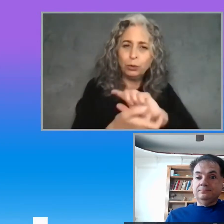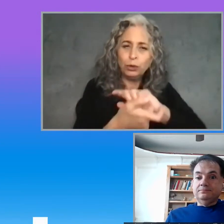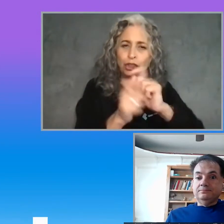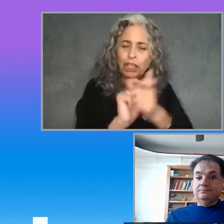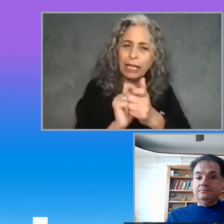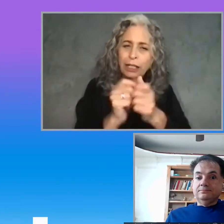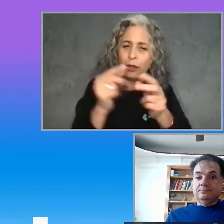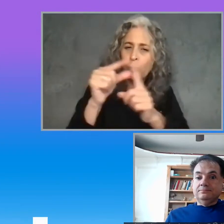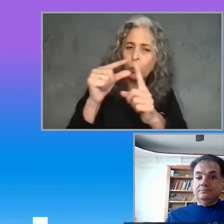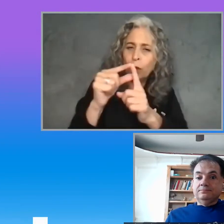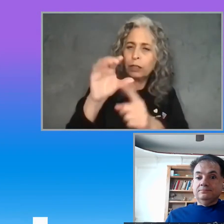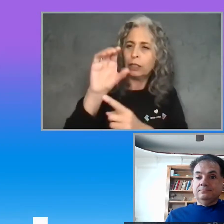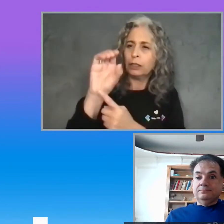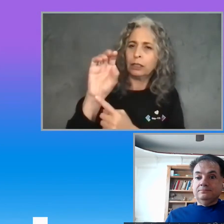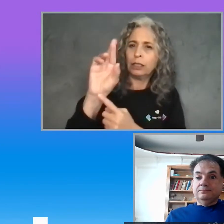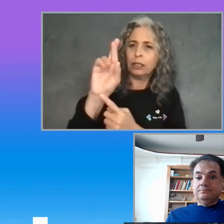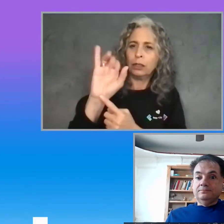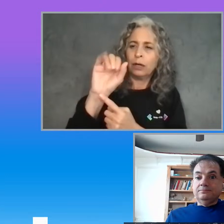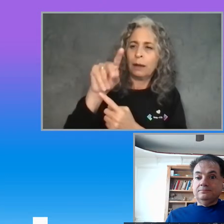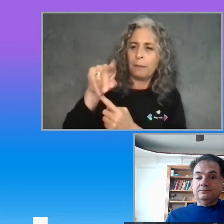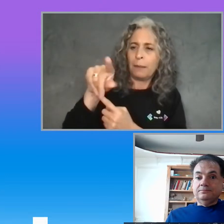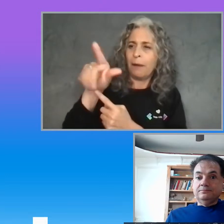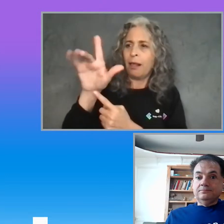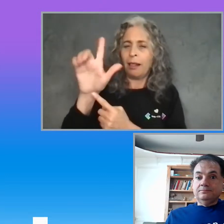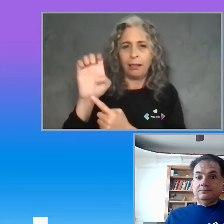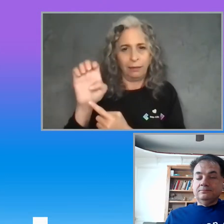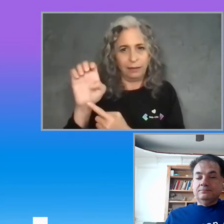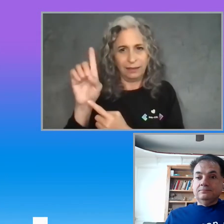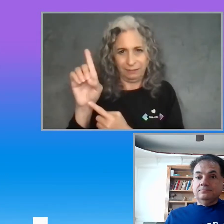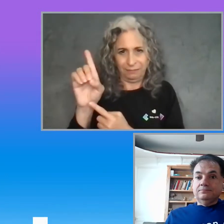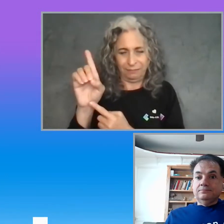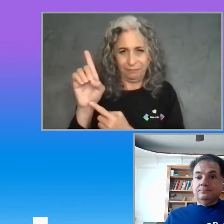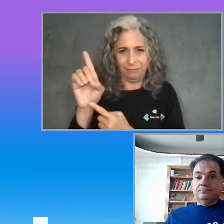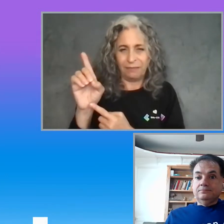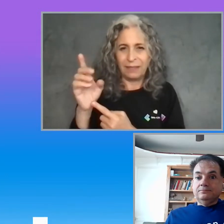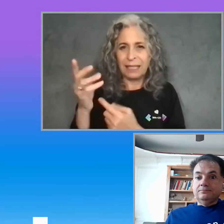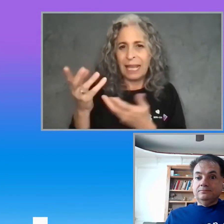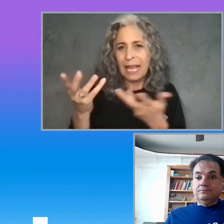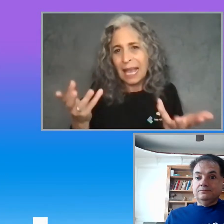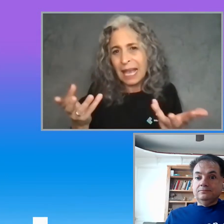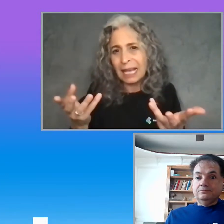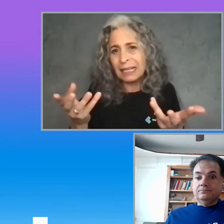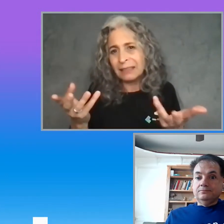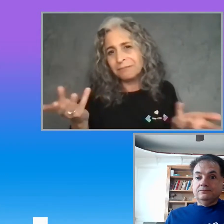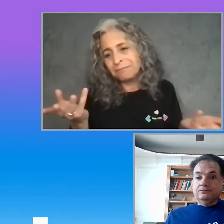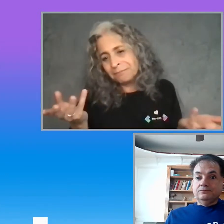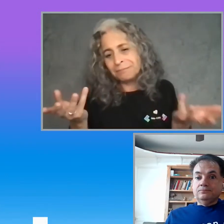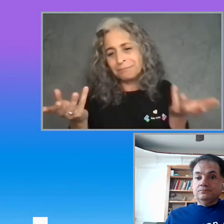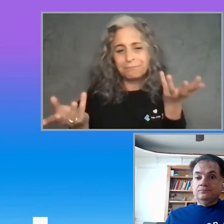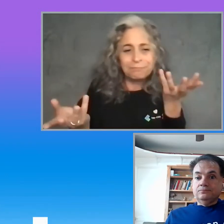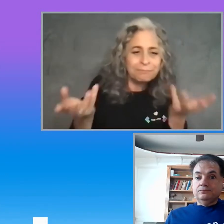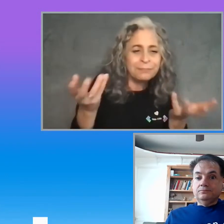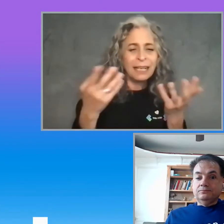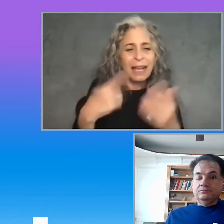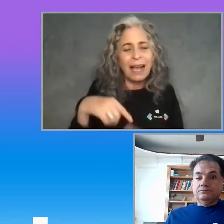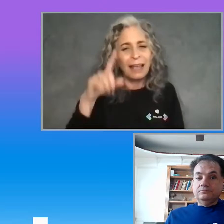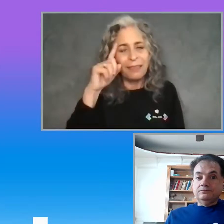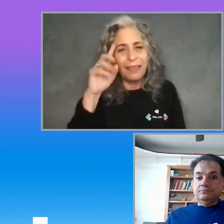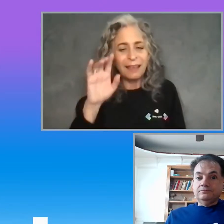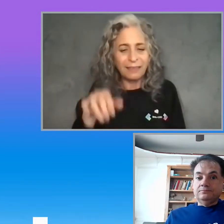word cripple. And, and I and so